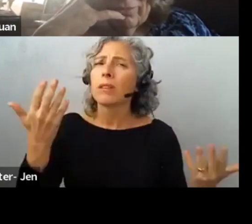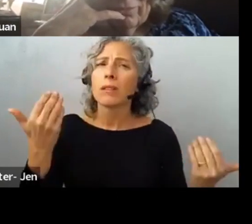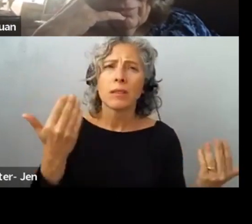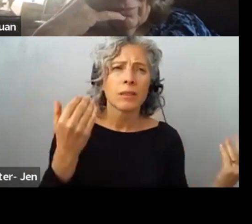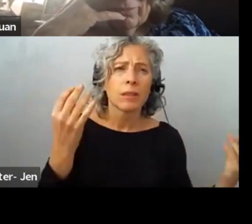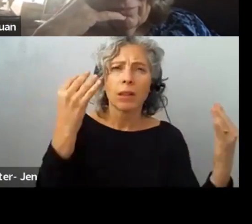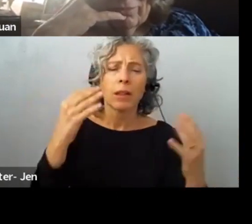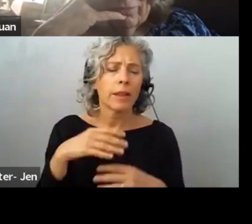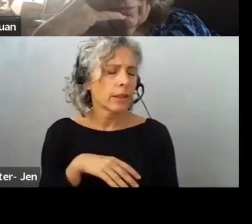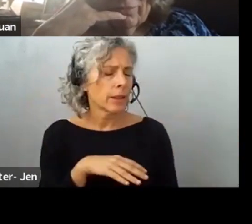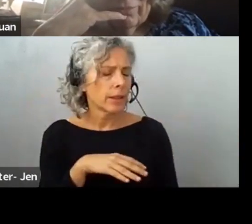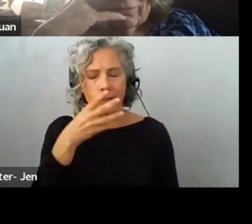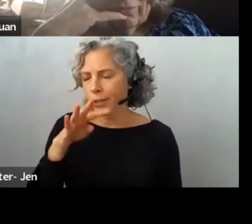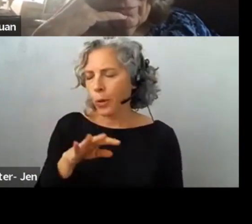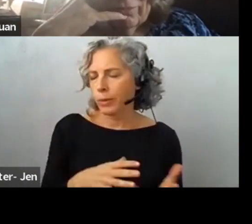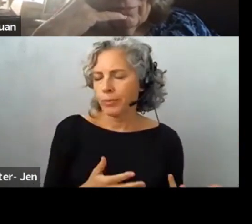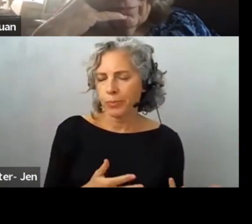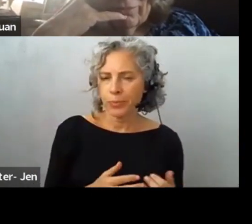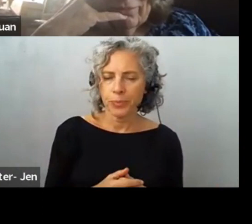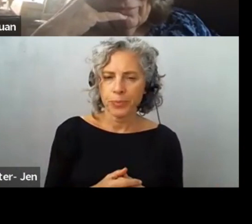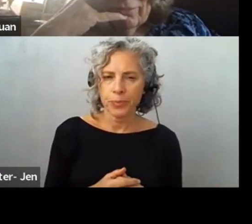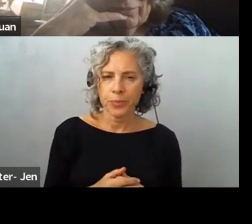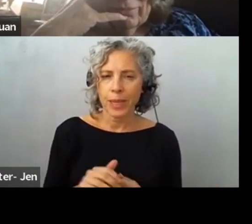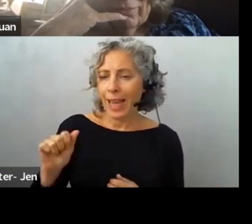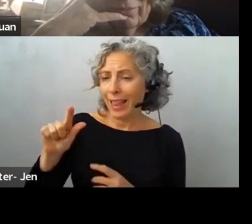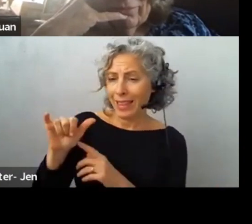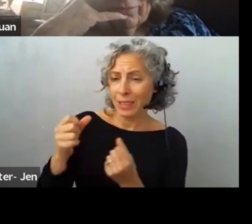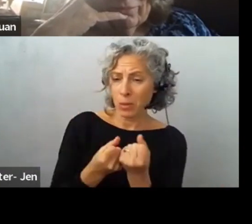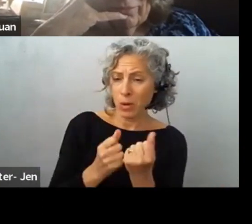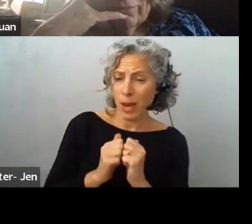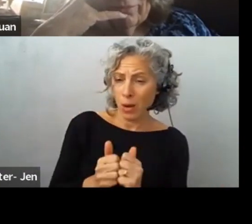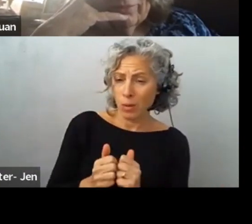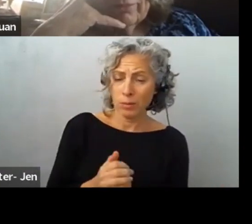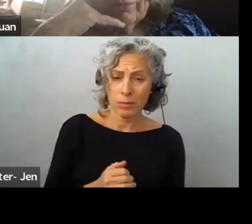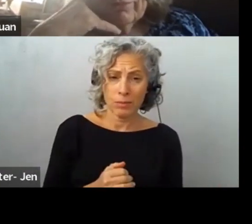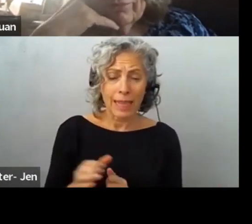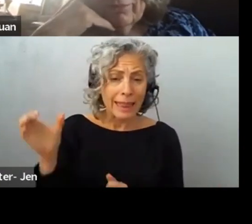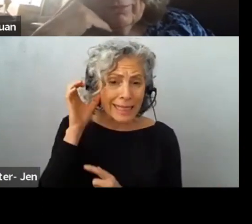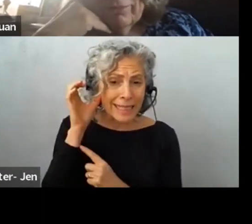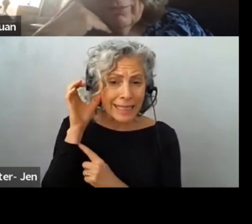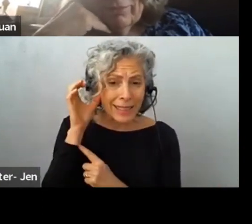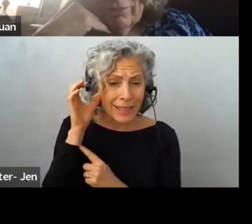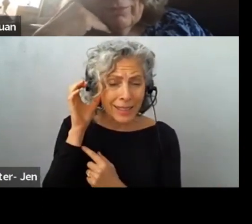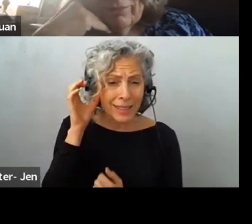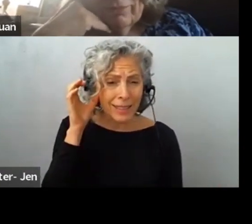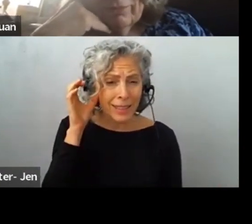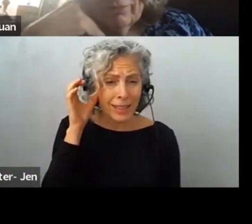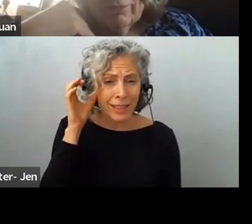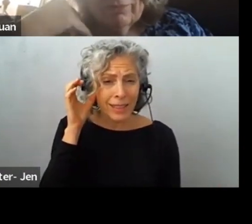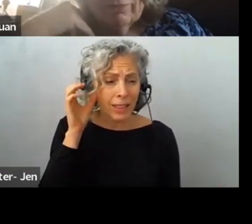And it's easy to and how to ally support. First thing to do is listen, ask if people are okay,